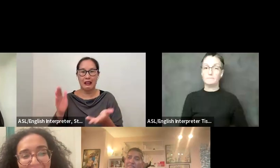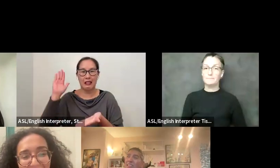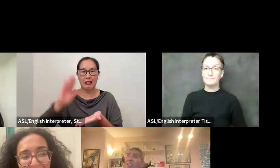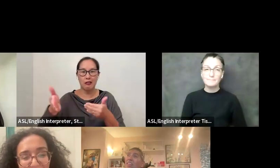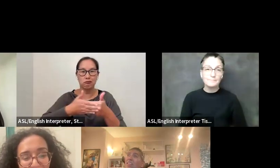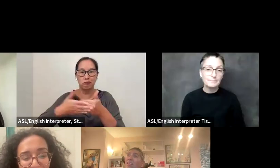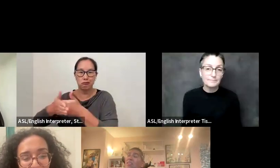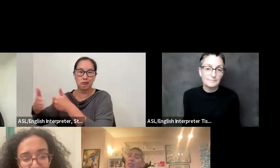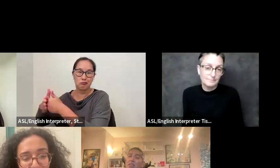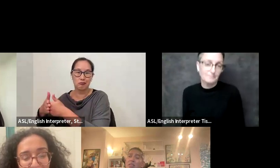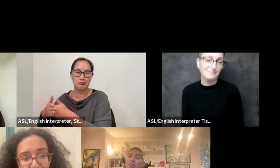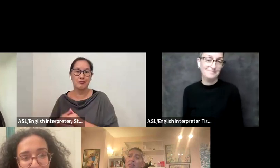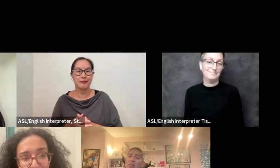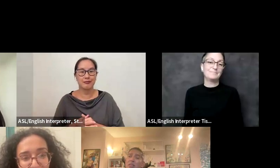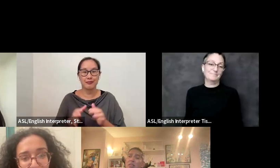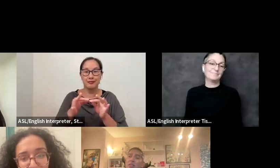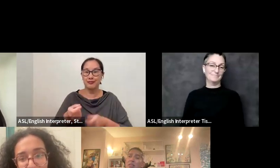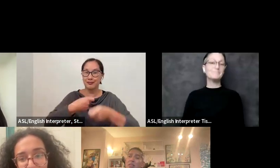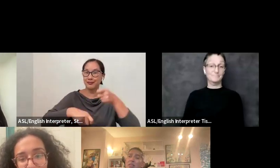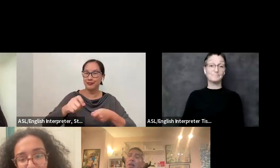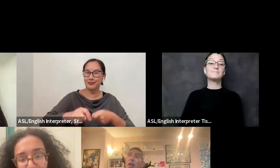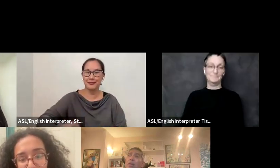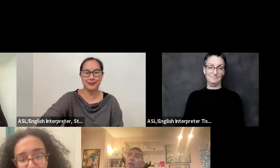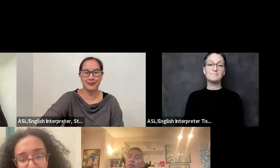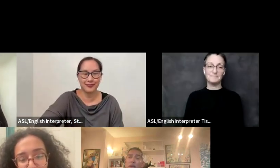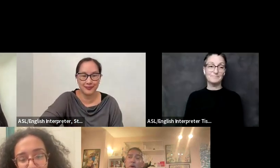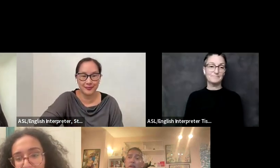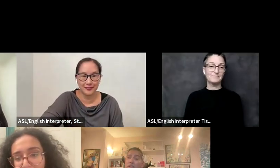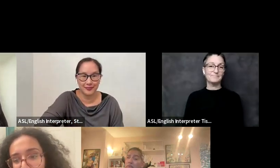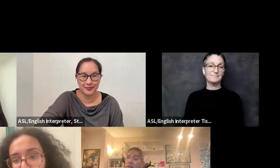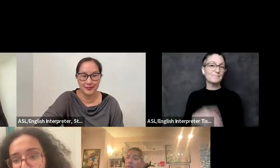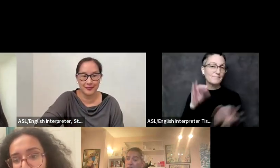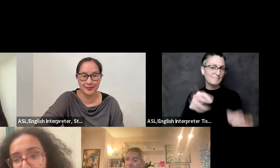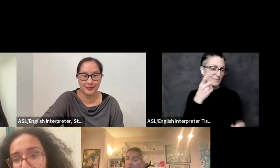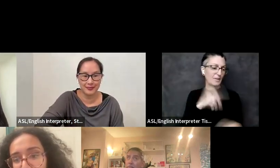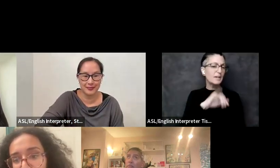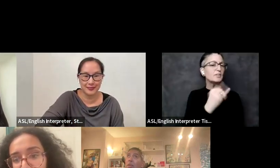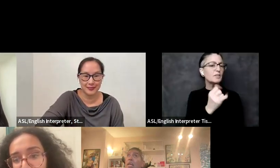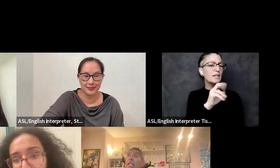Yeah, definitely. Definitely. Jason.. You know, I actually feel the same.